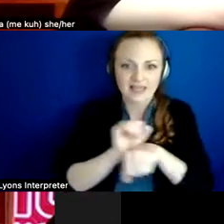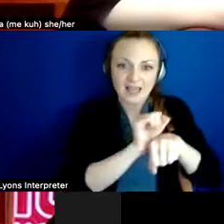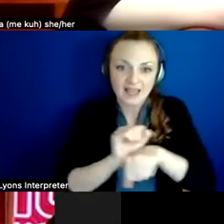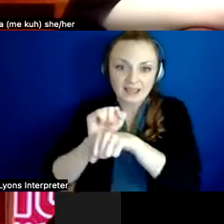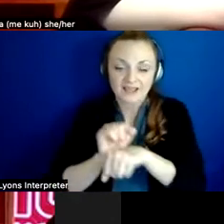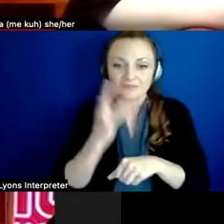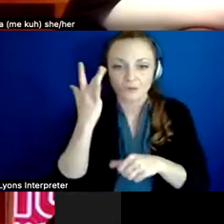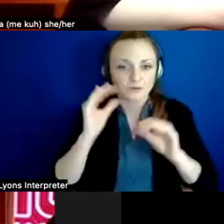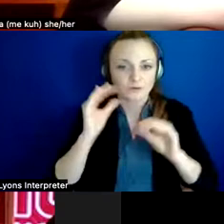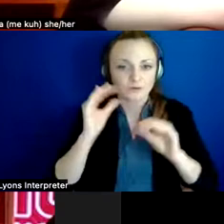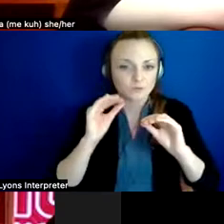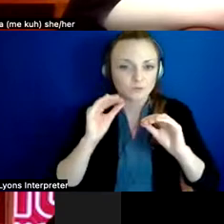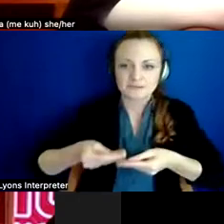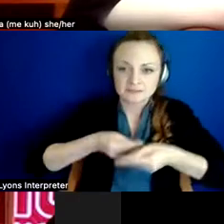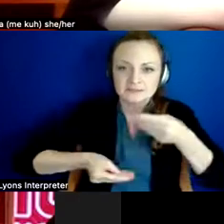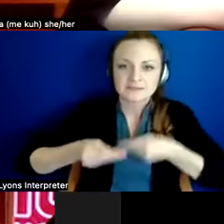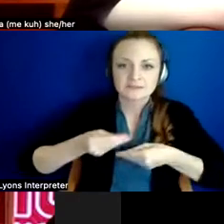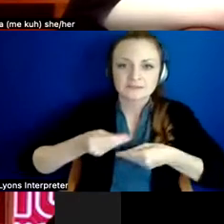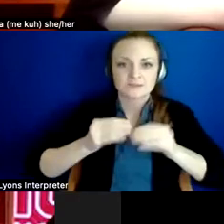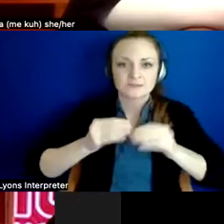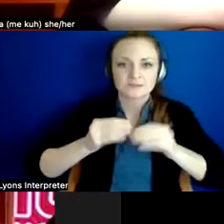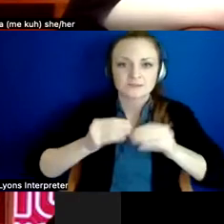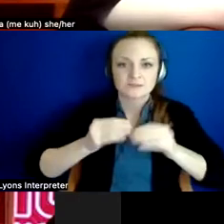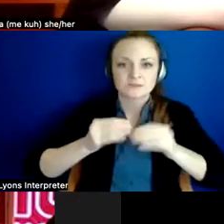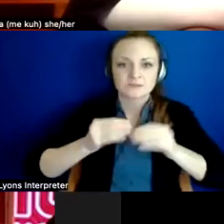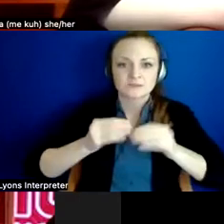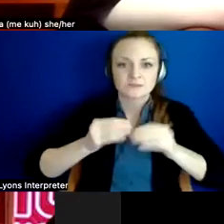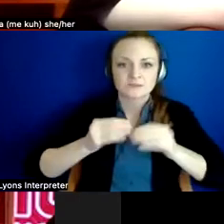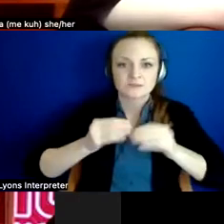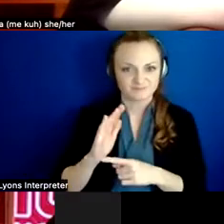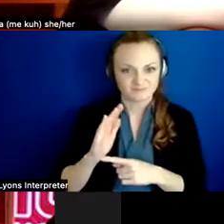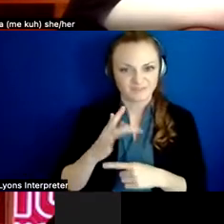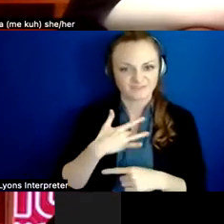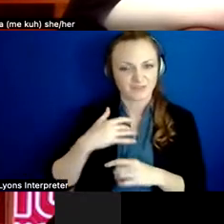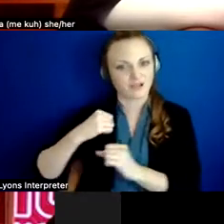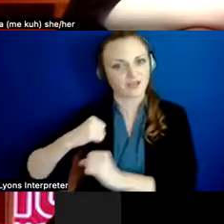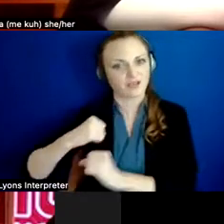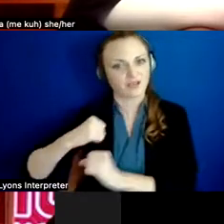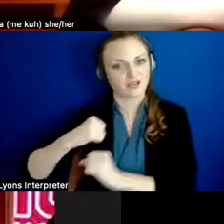20:10:22 And so those kinds of slaves are things that we also need to remember.